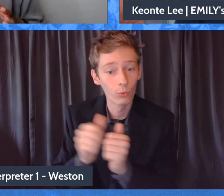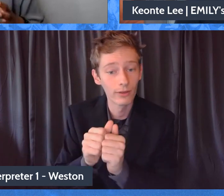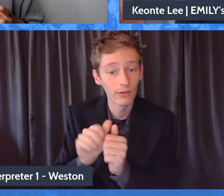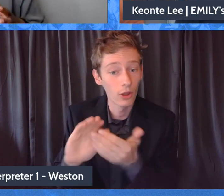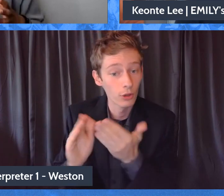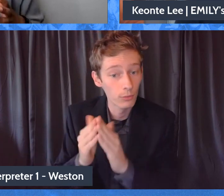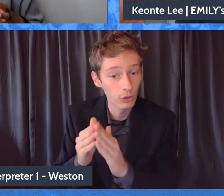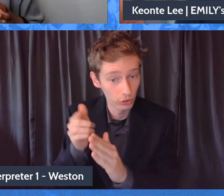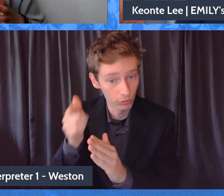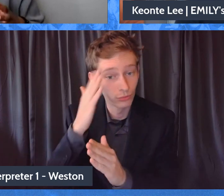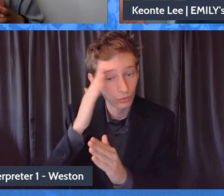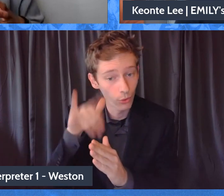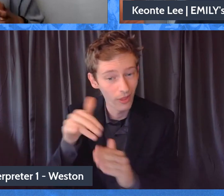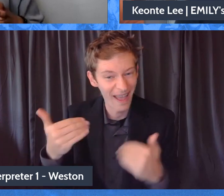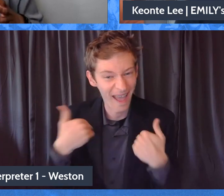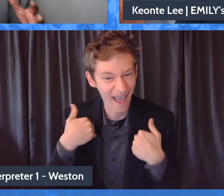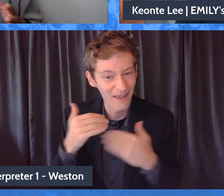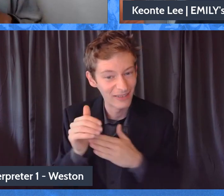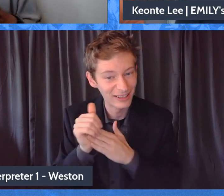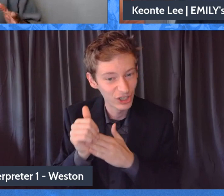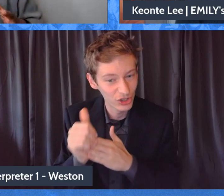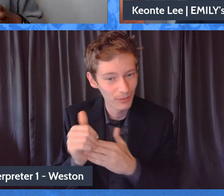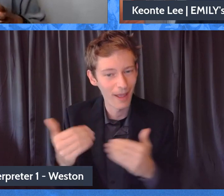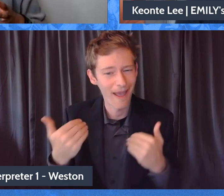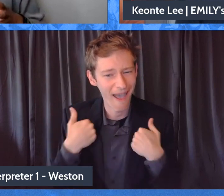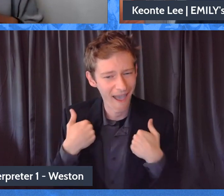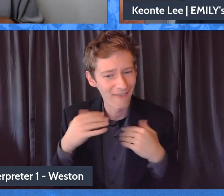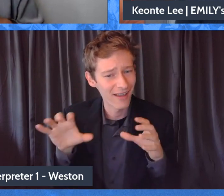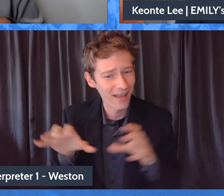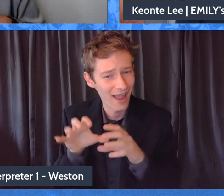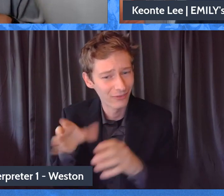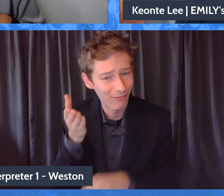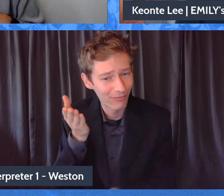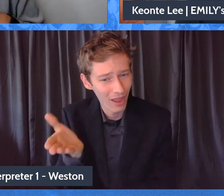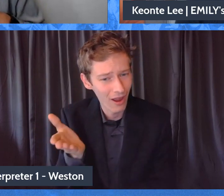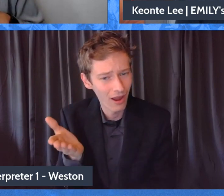there is leadership and activism in that space, and you're just looking for some support